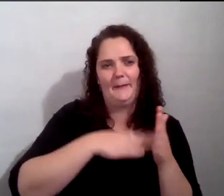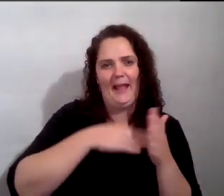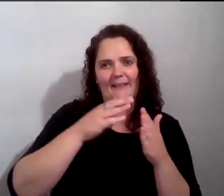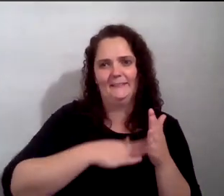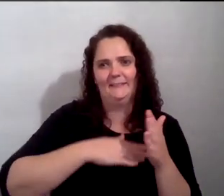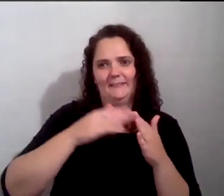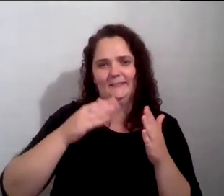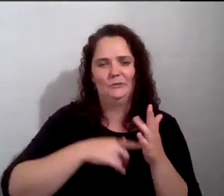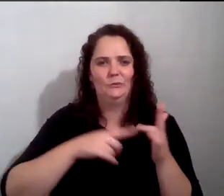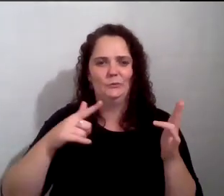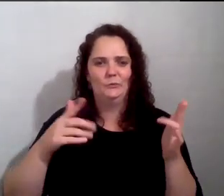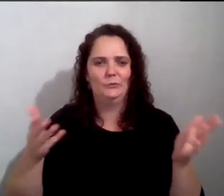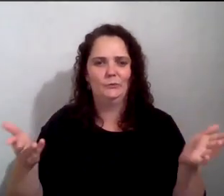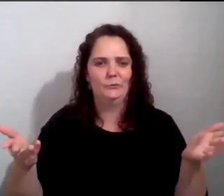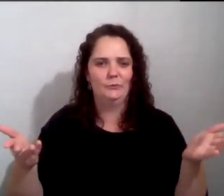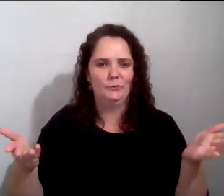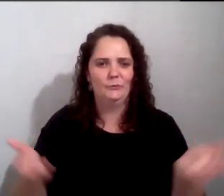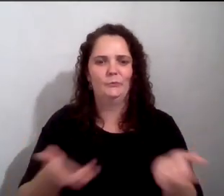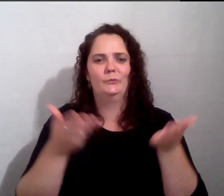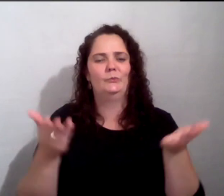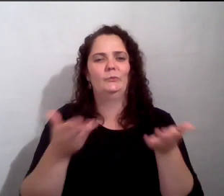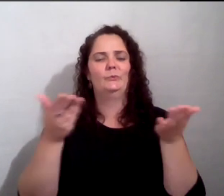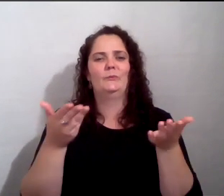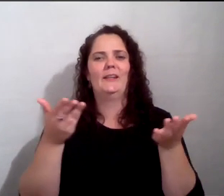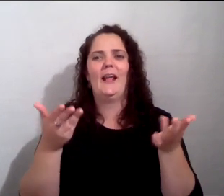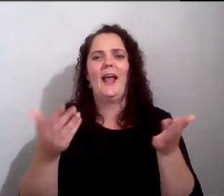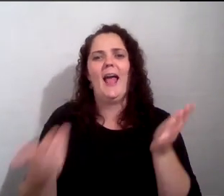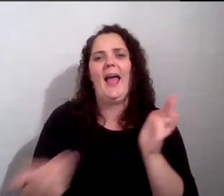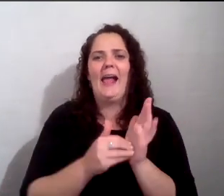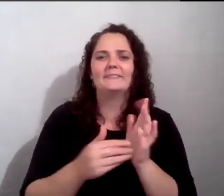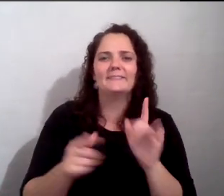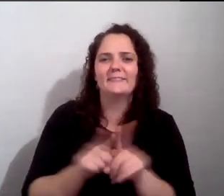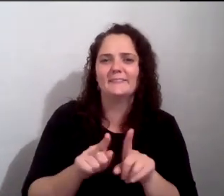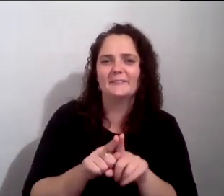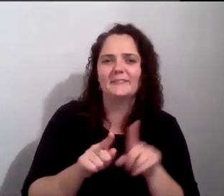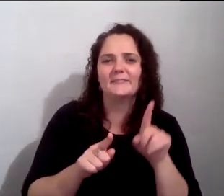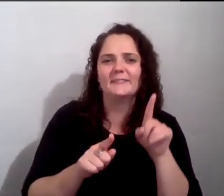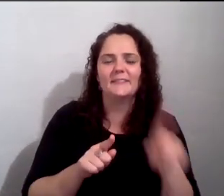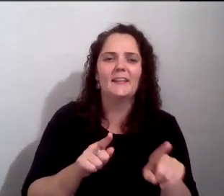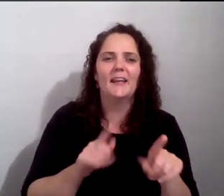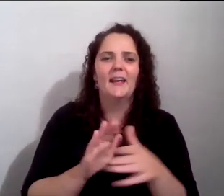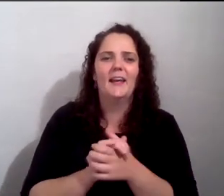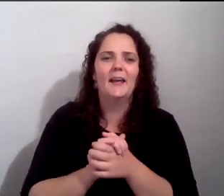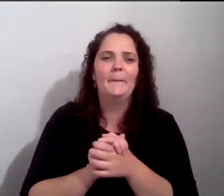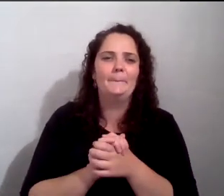in a way to formally prop them up. So I don't know if that makes any sense, so there's this sort of like